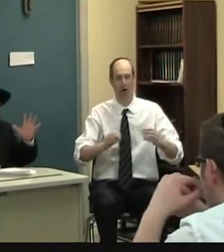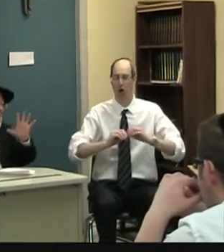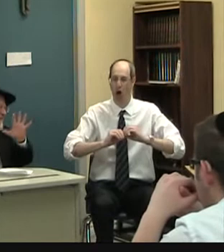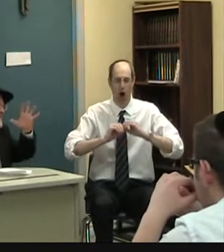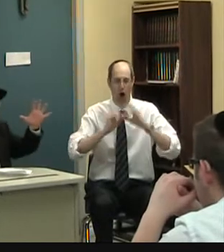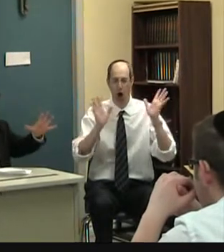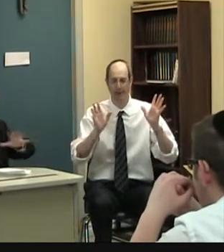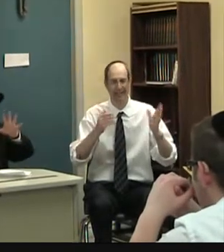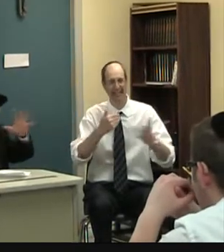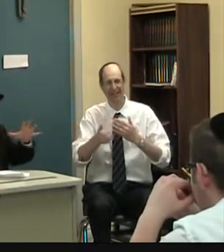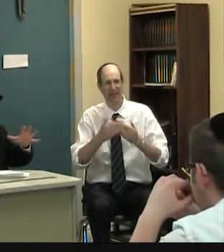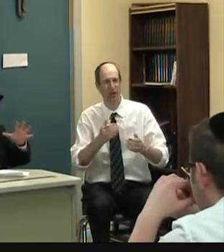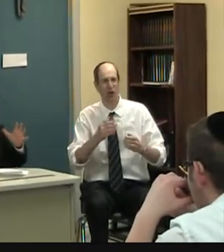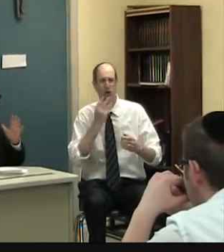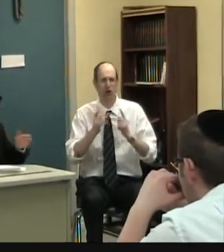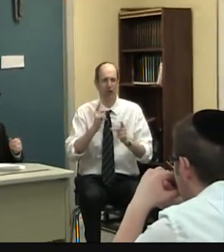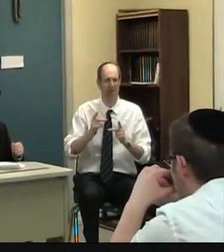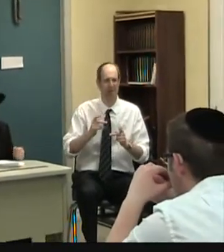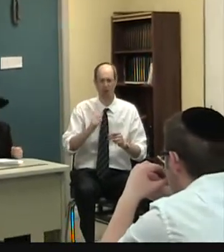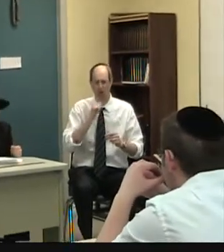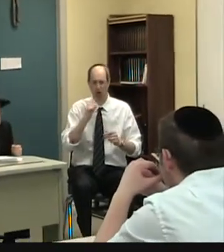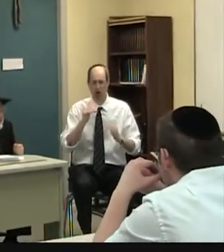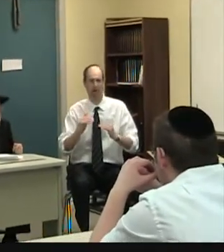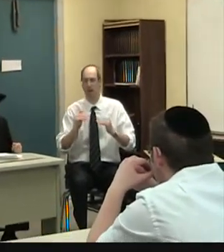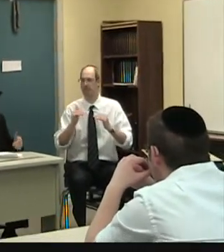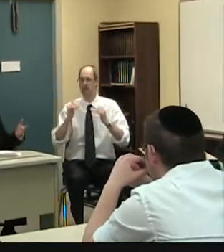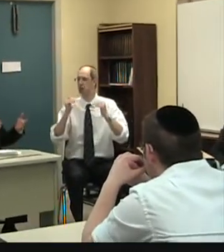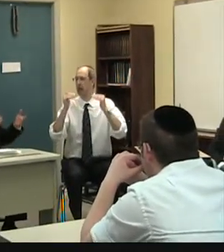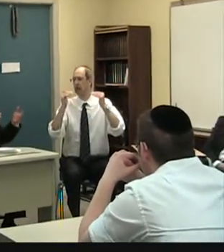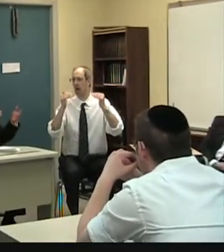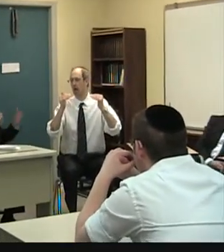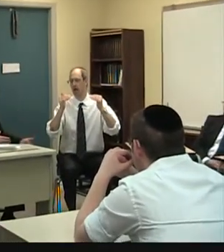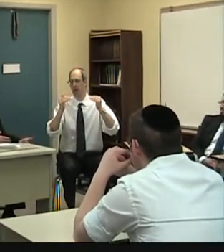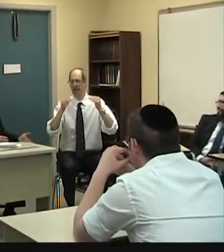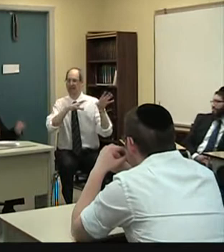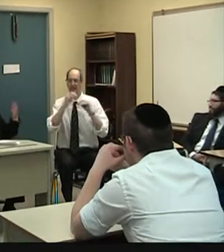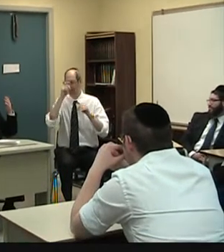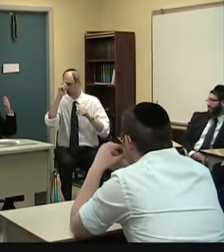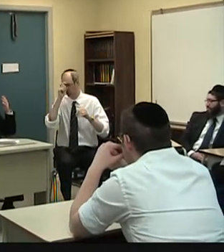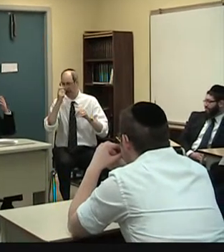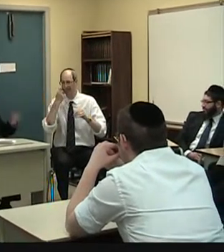even though cloudiest wrong themselves they weren't at such a high level yet they are just left miss riley adjust left from